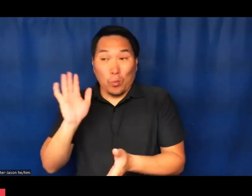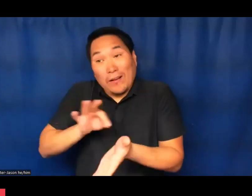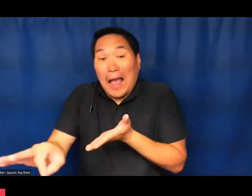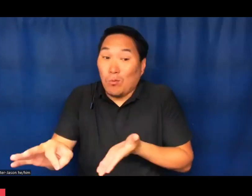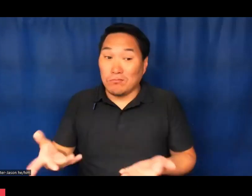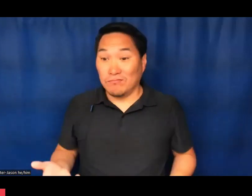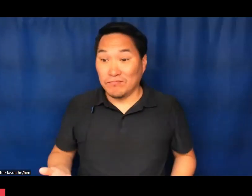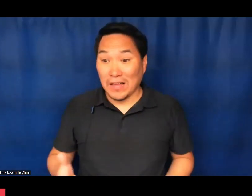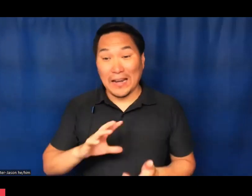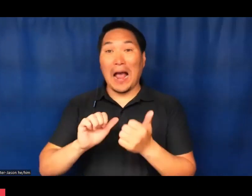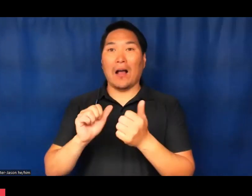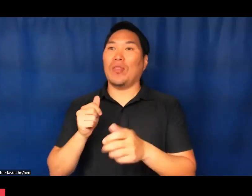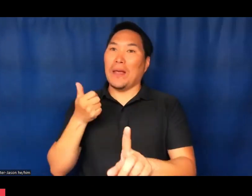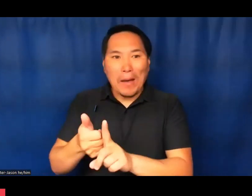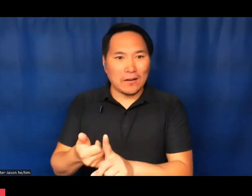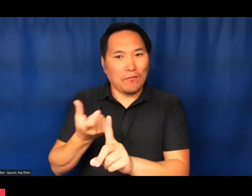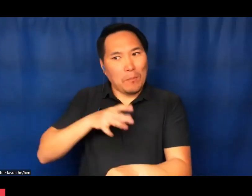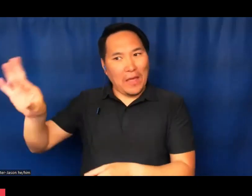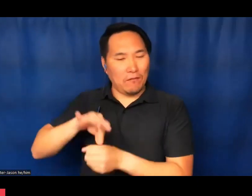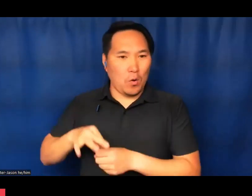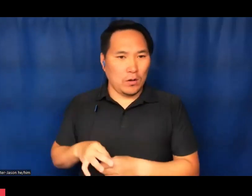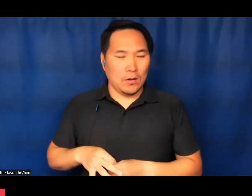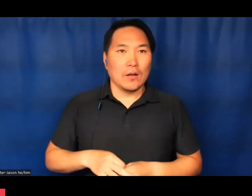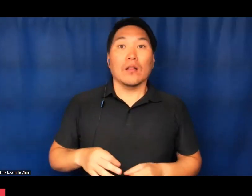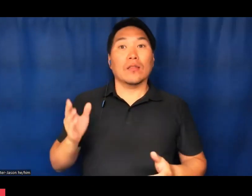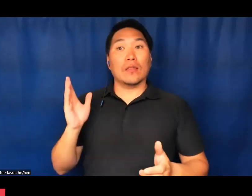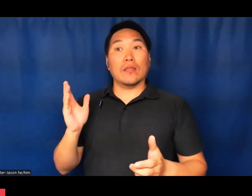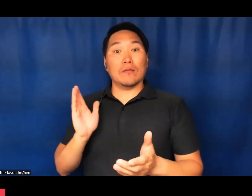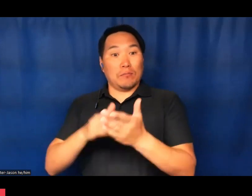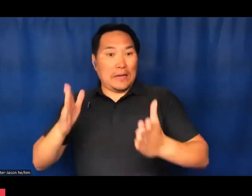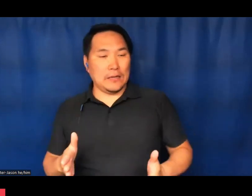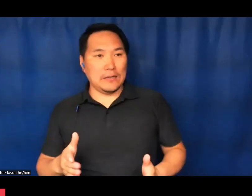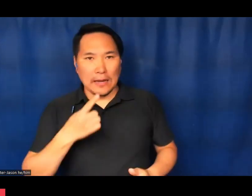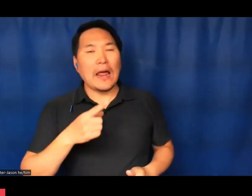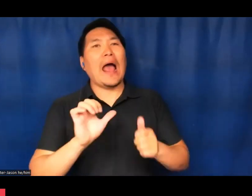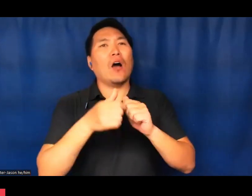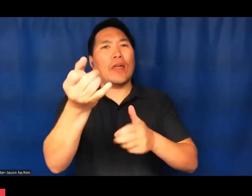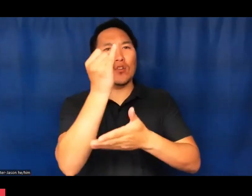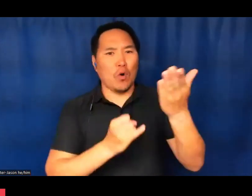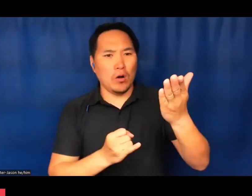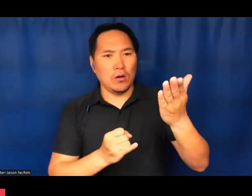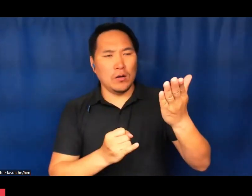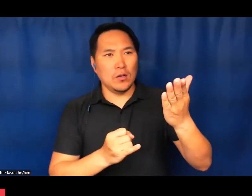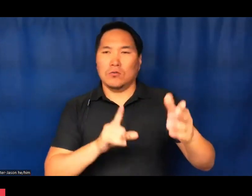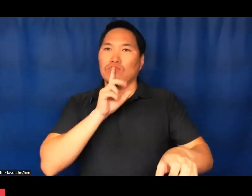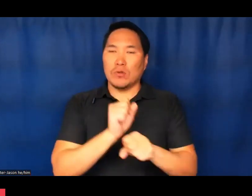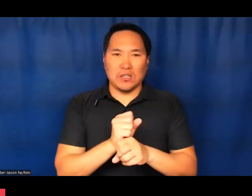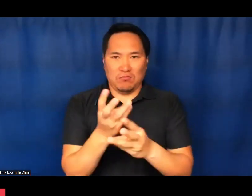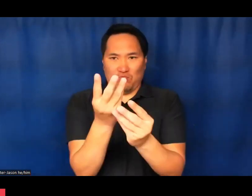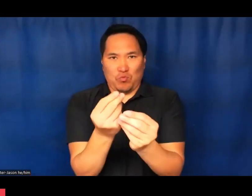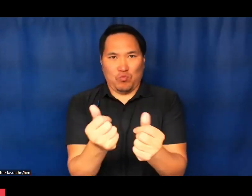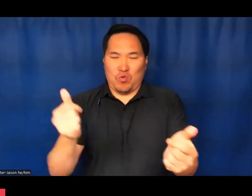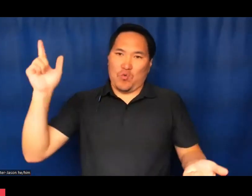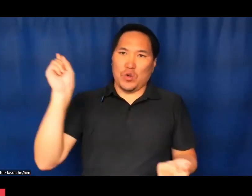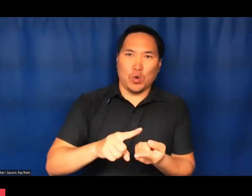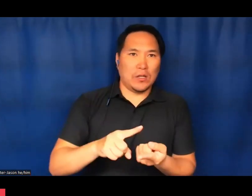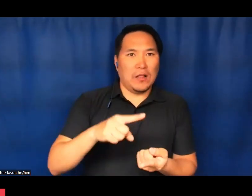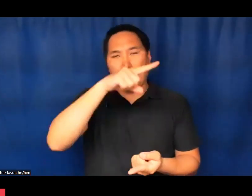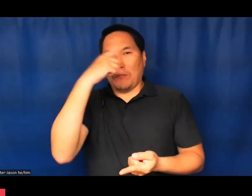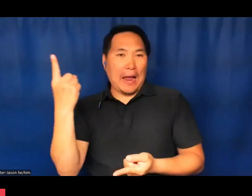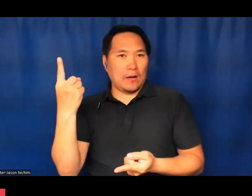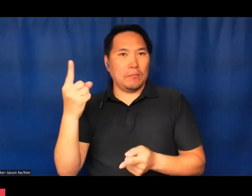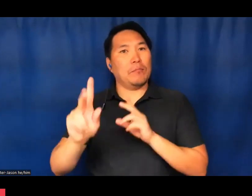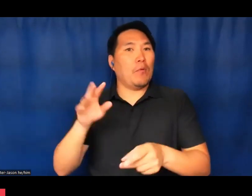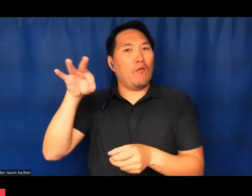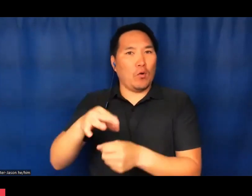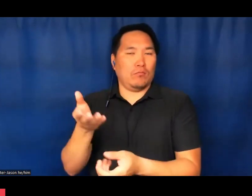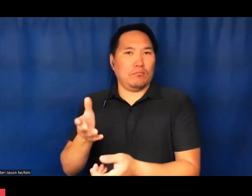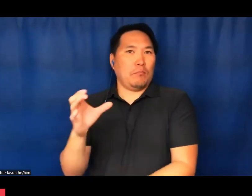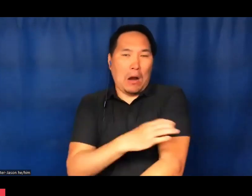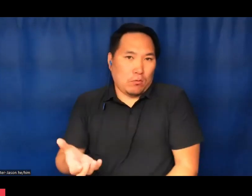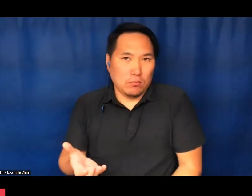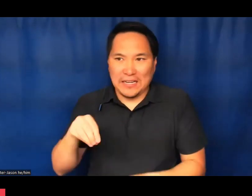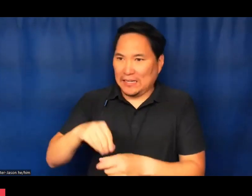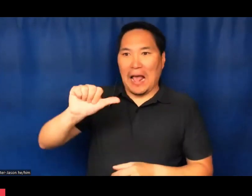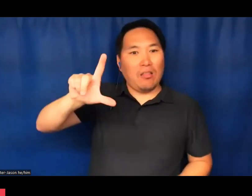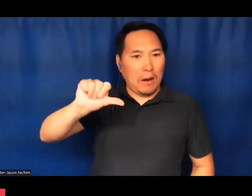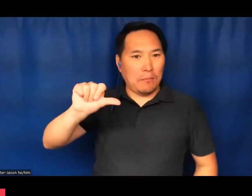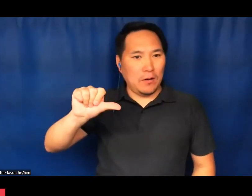The plaintiff argued the way the Congressional map was drawn diluted the votes in Alabama.